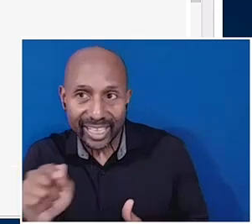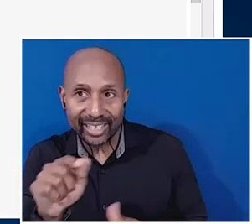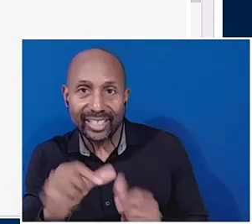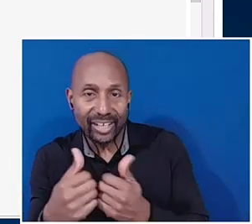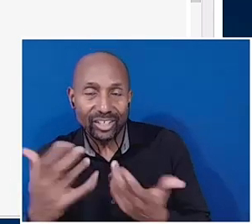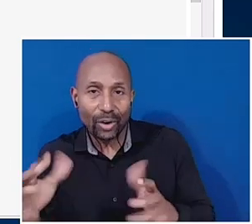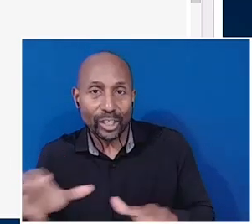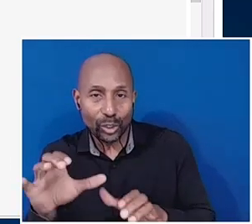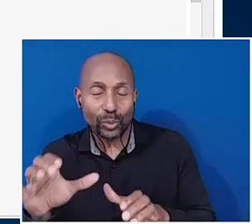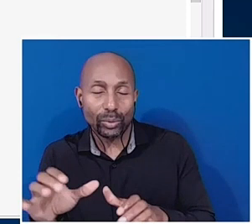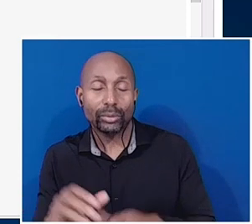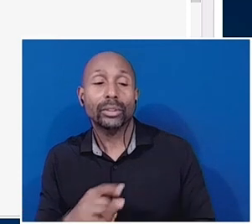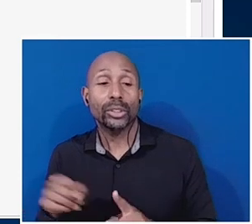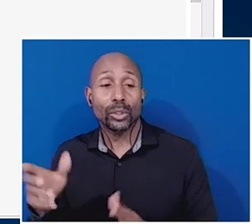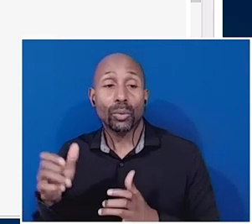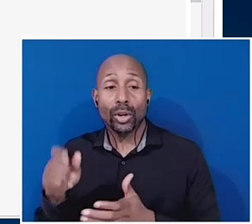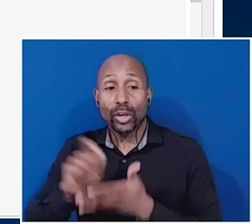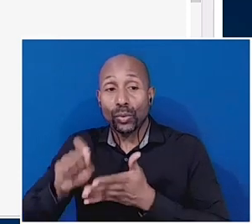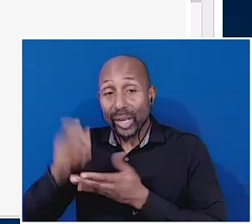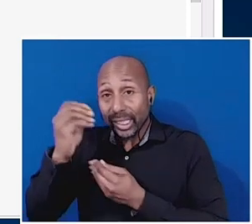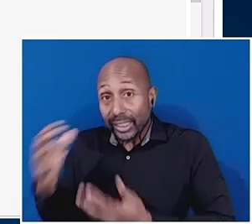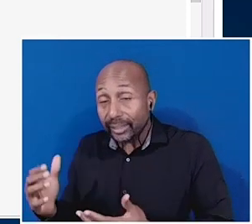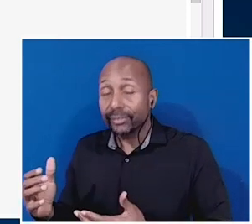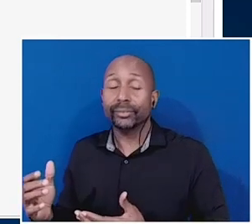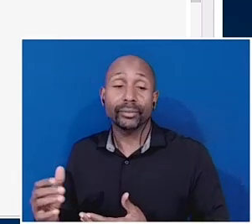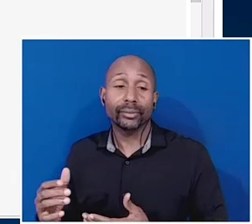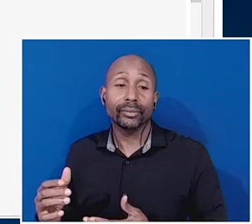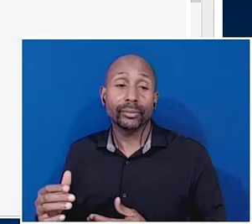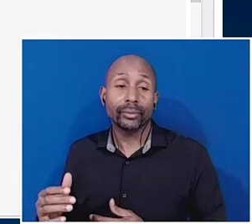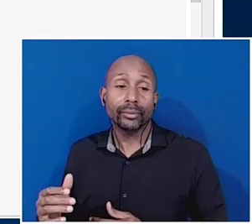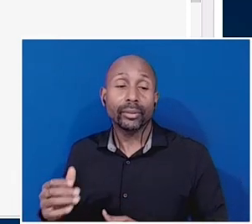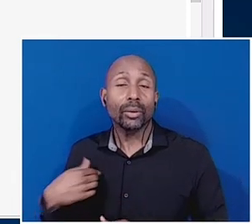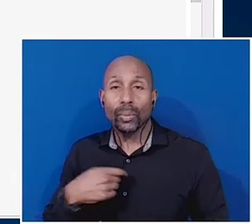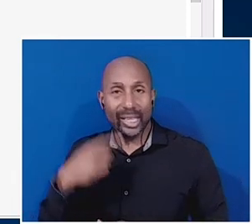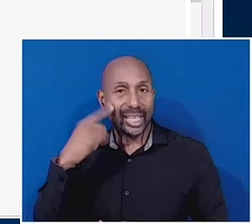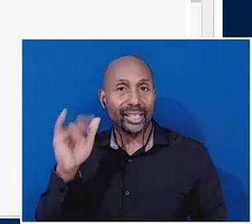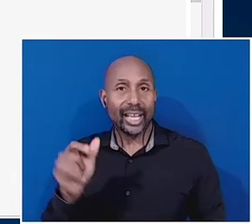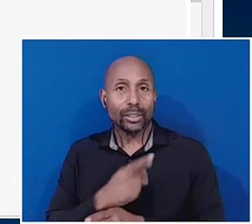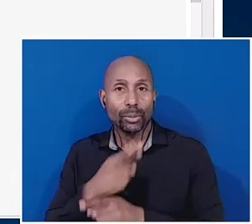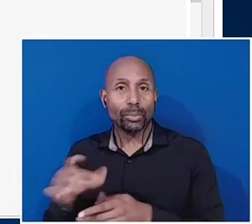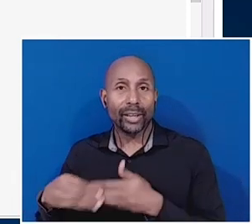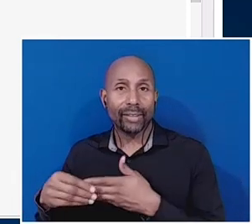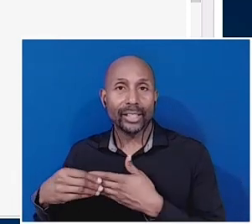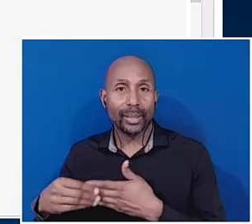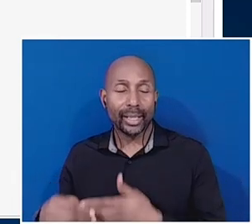decision, we think that would be appropriate flexibility. Thank you, Jamie.